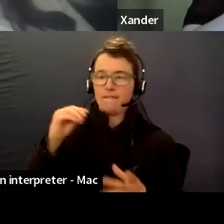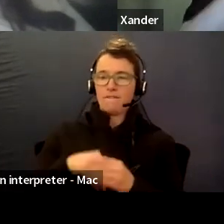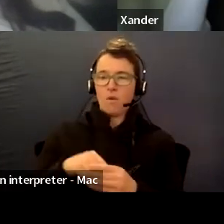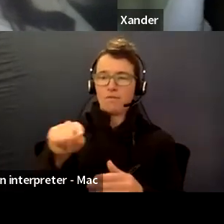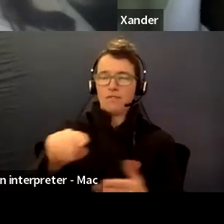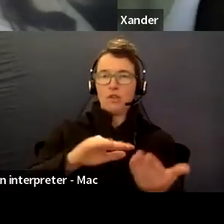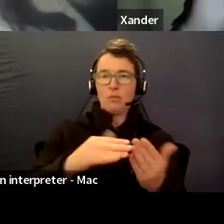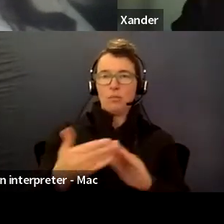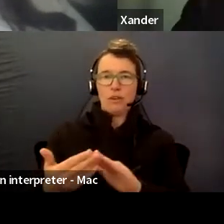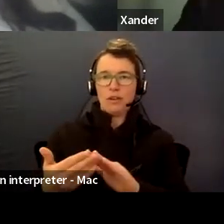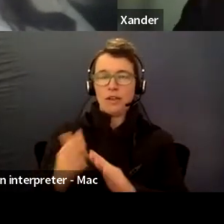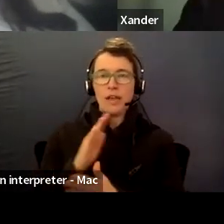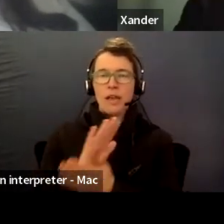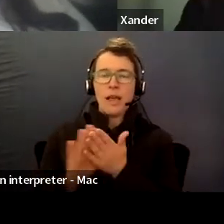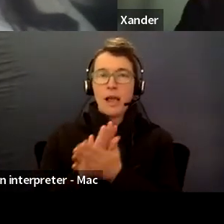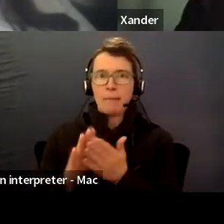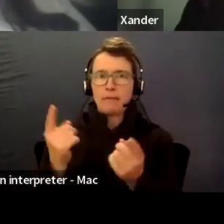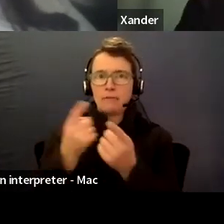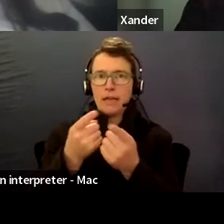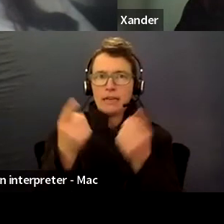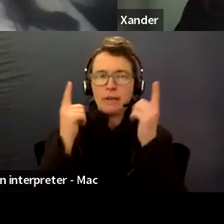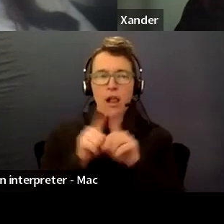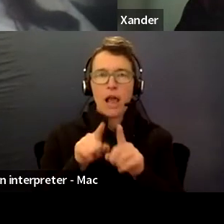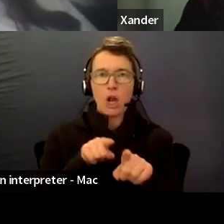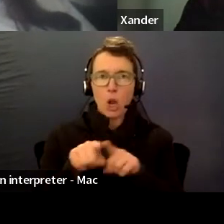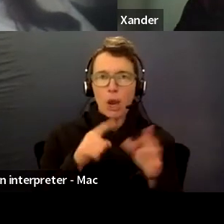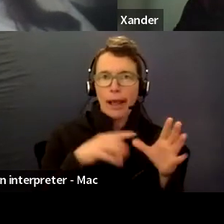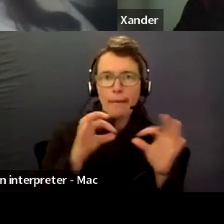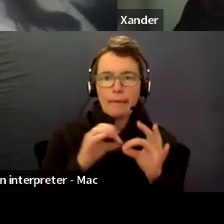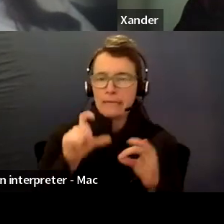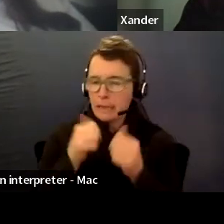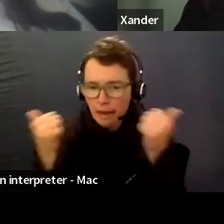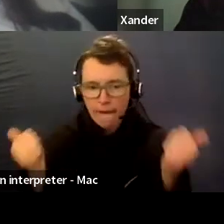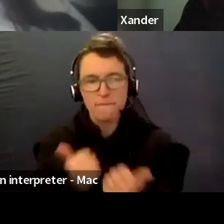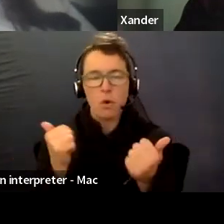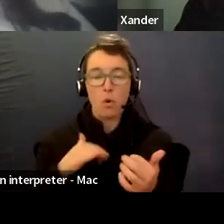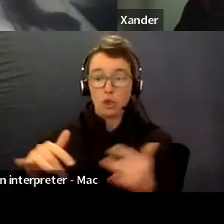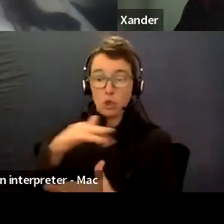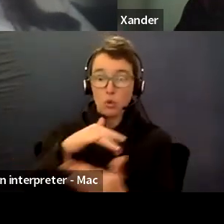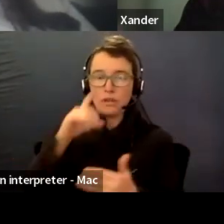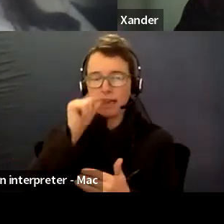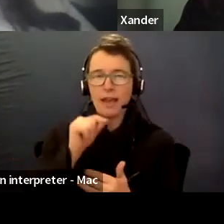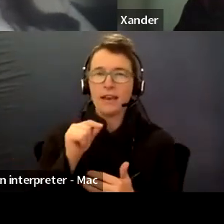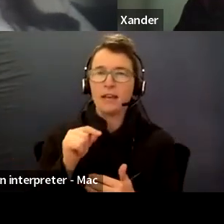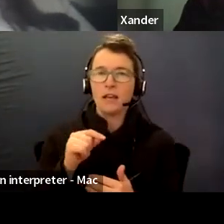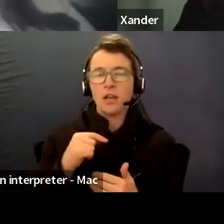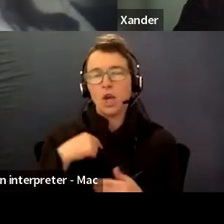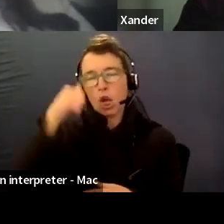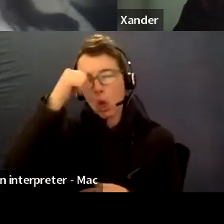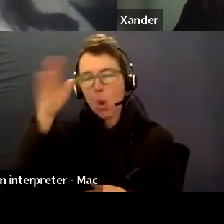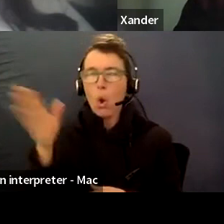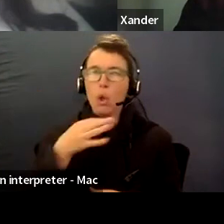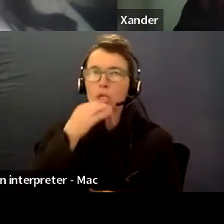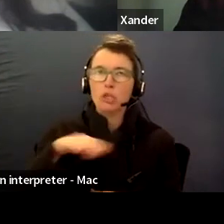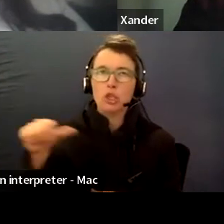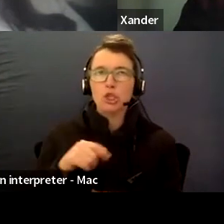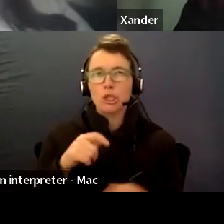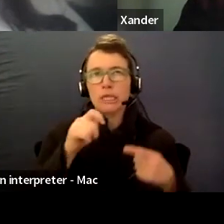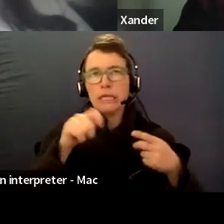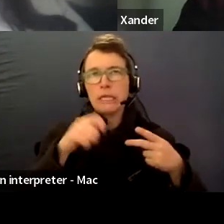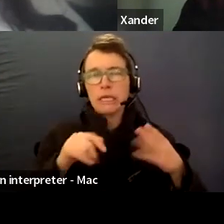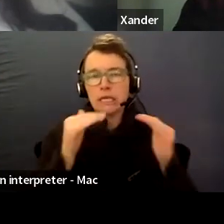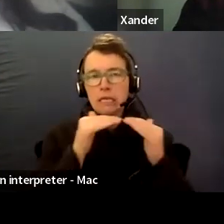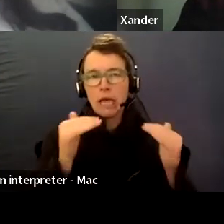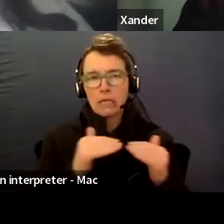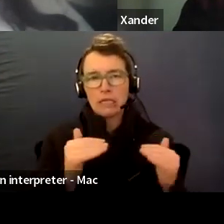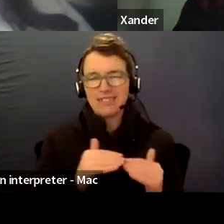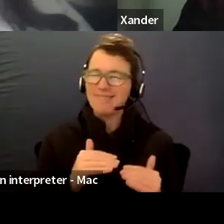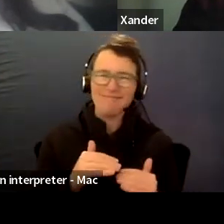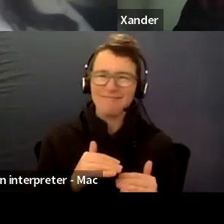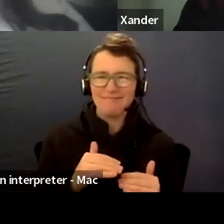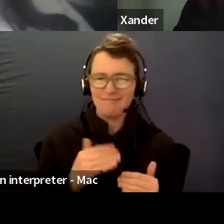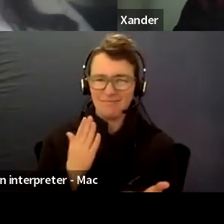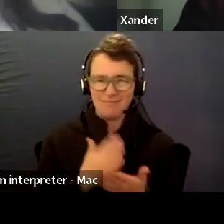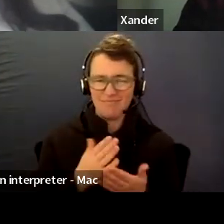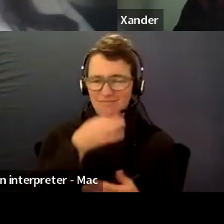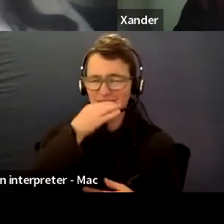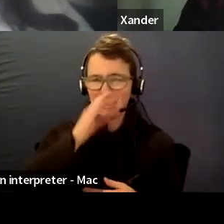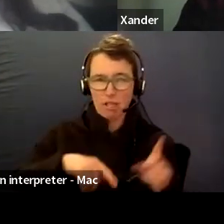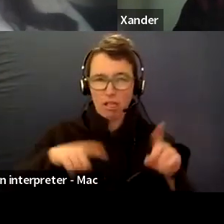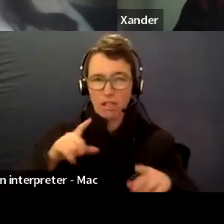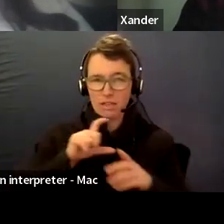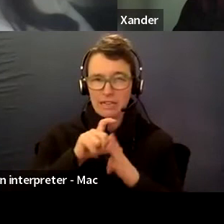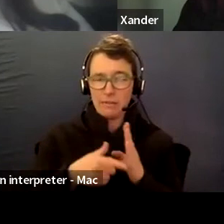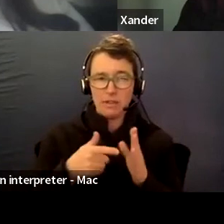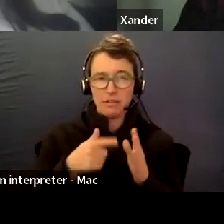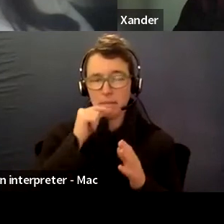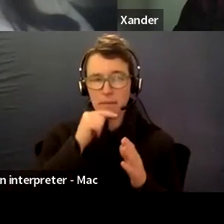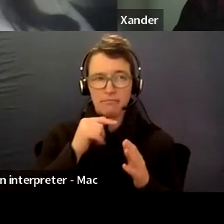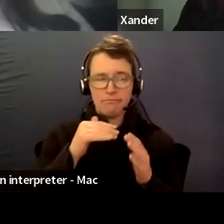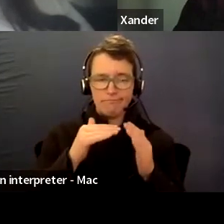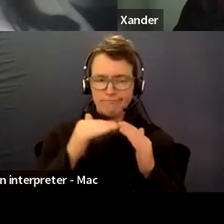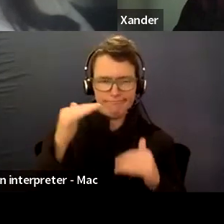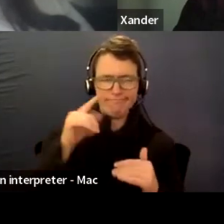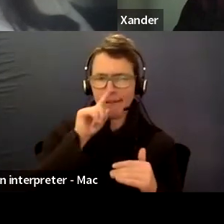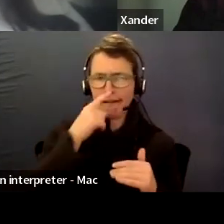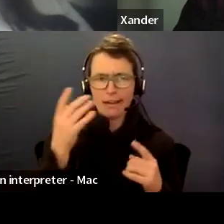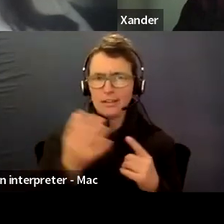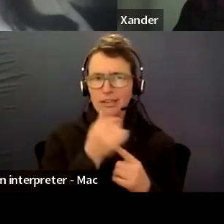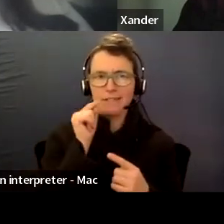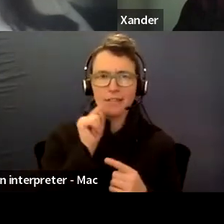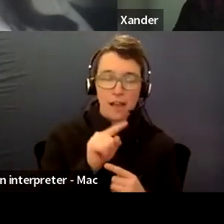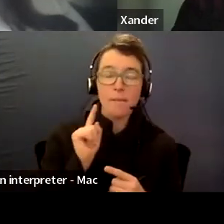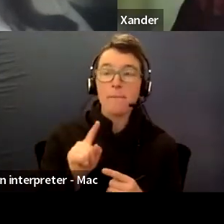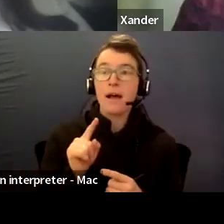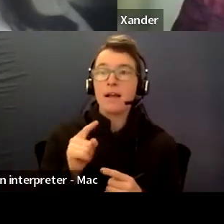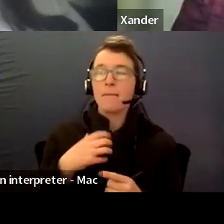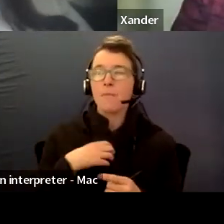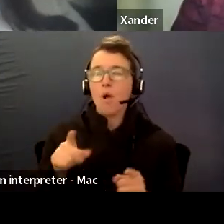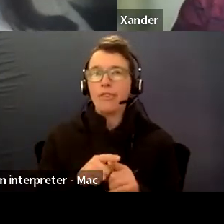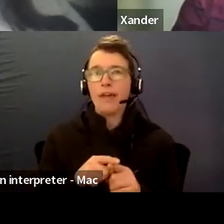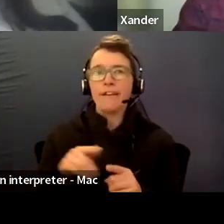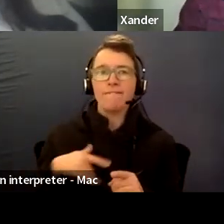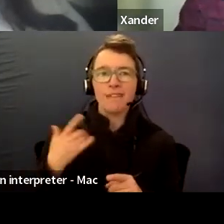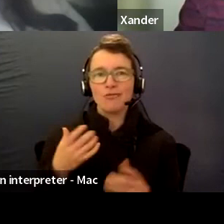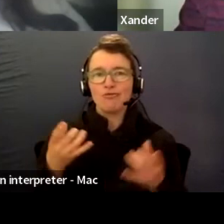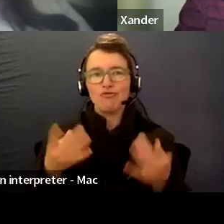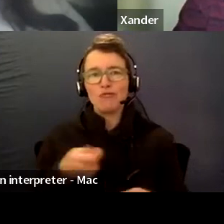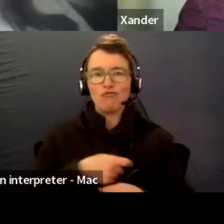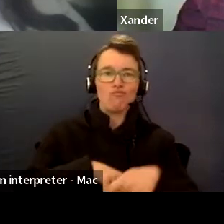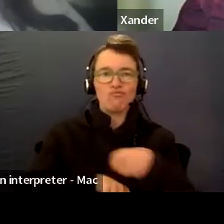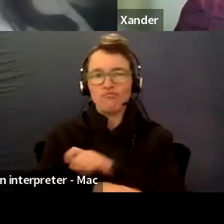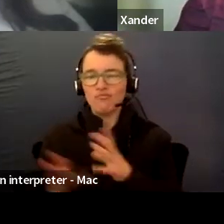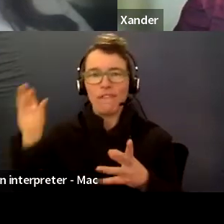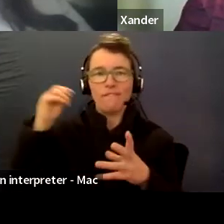It doesn't necessarily mean academically ready or socially ready, or those kind of tick the box centers that all children are supposed to me sheet can be quite difficult for children like us, but about ready to jump in alone and jumping in, to be a part